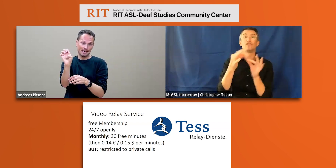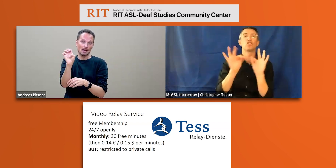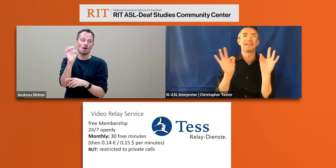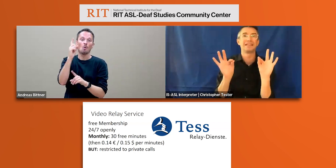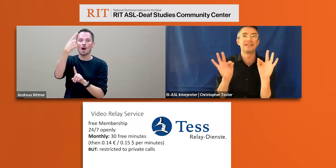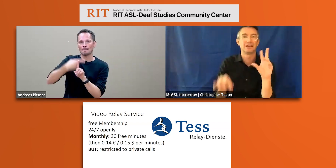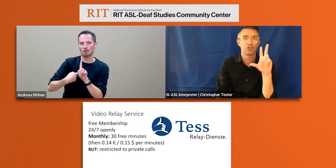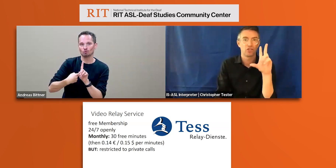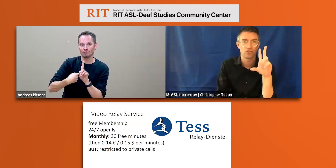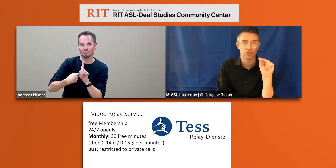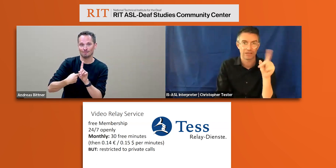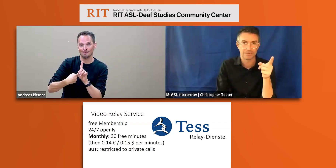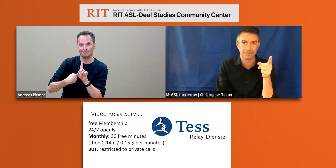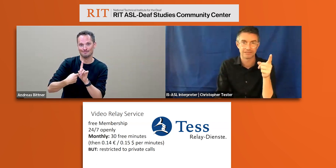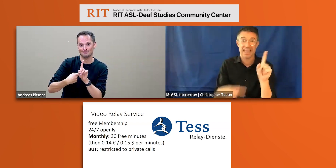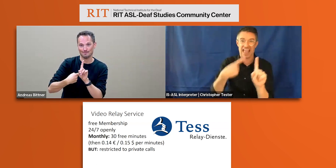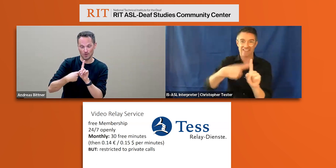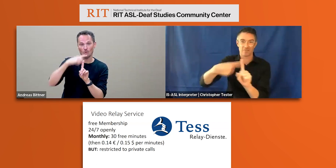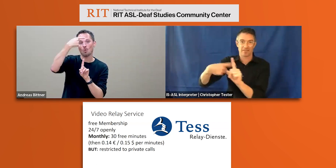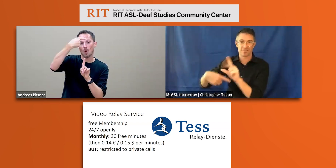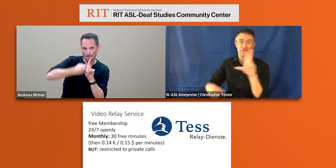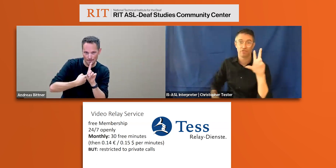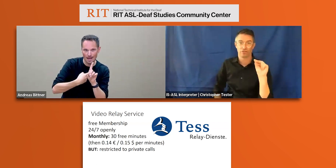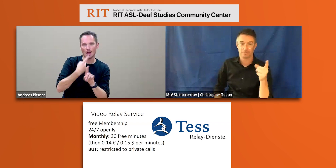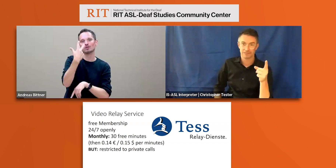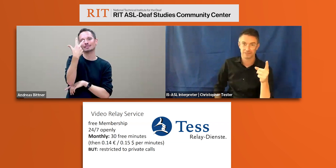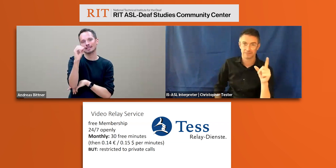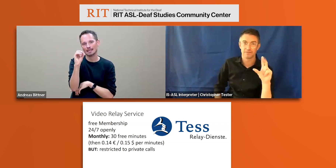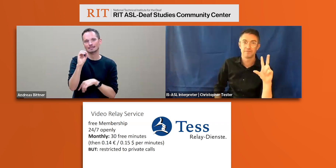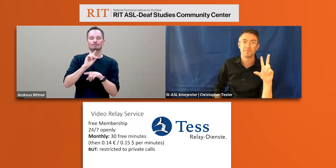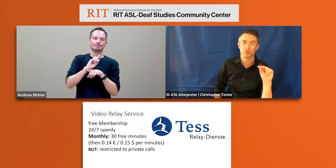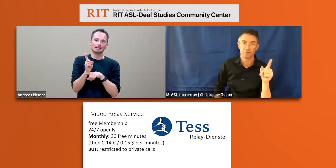I am allotted 30 free minutes every month.